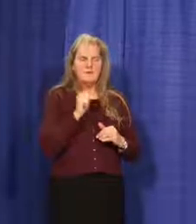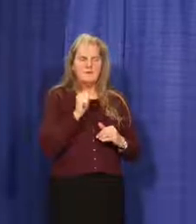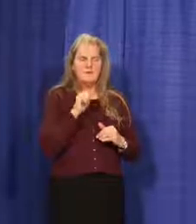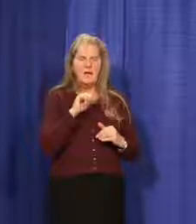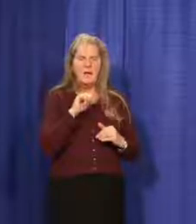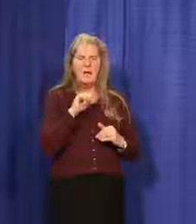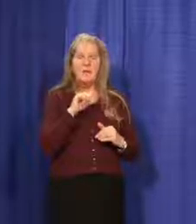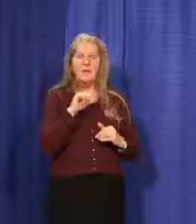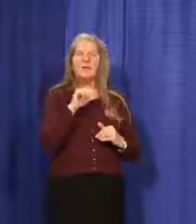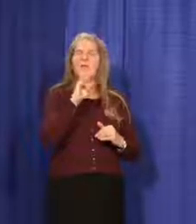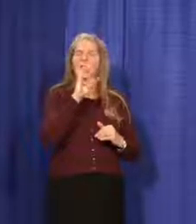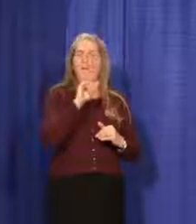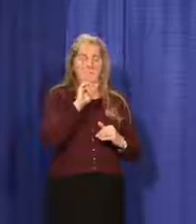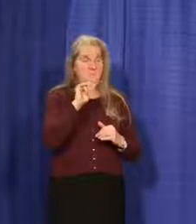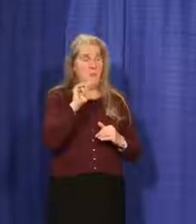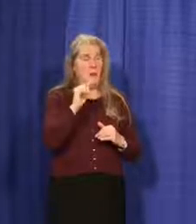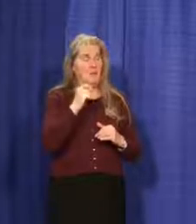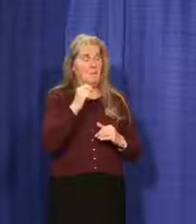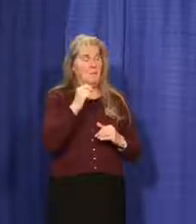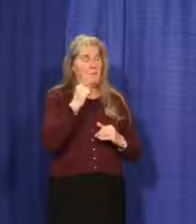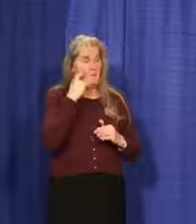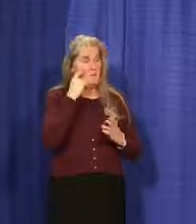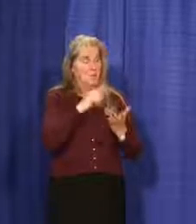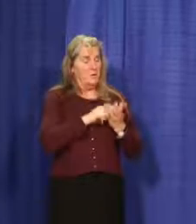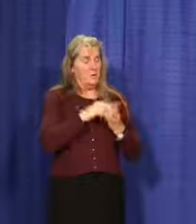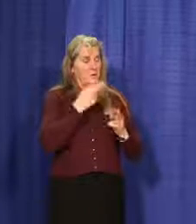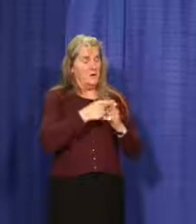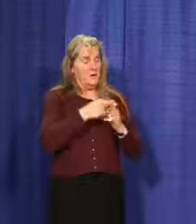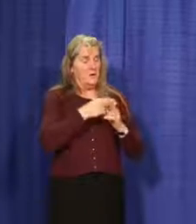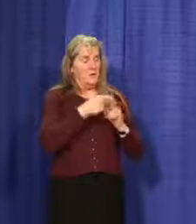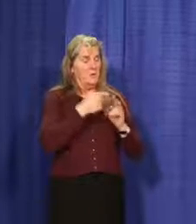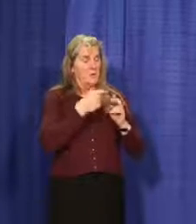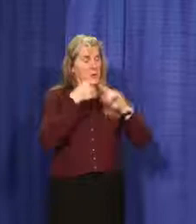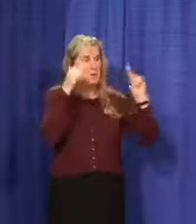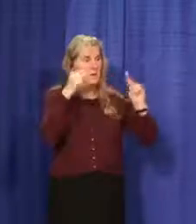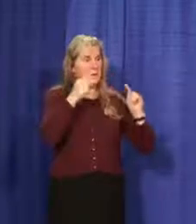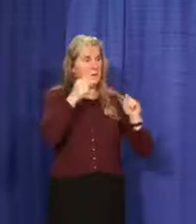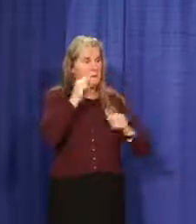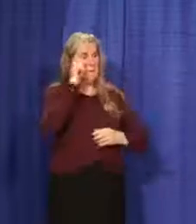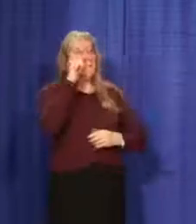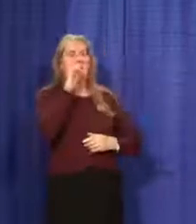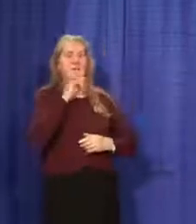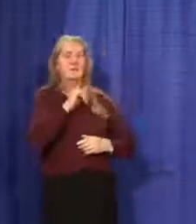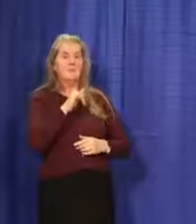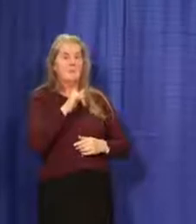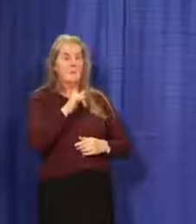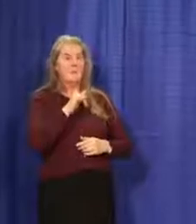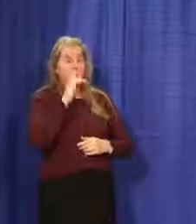That was certainly something that took us all a little bit by surprise in and is an unusual move.